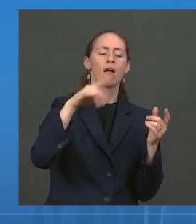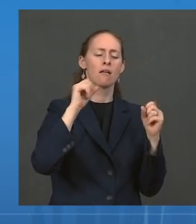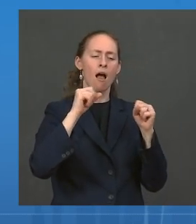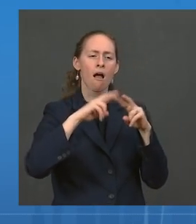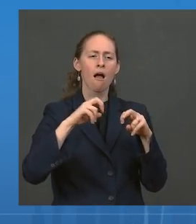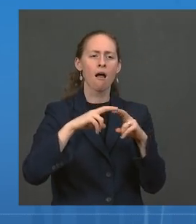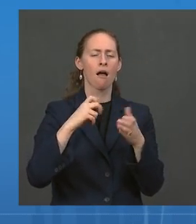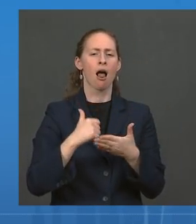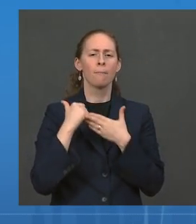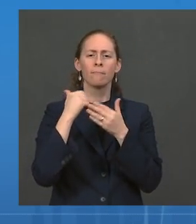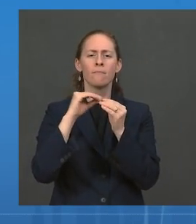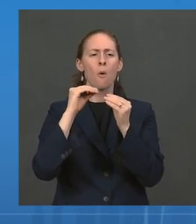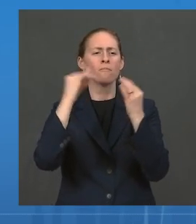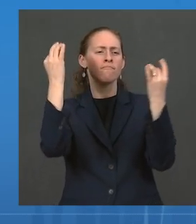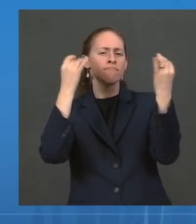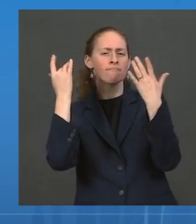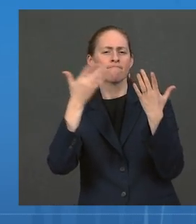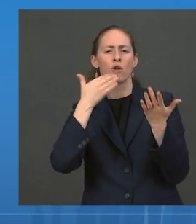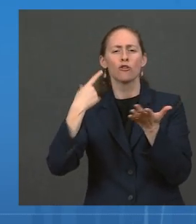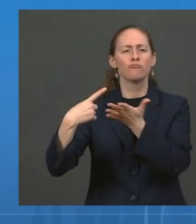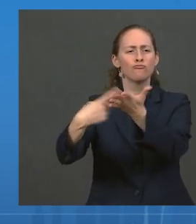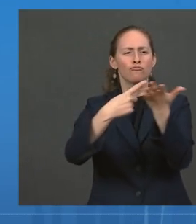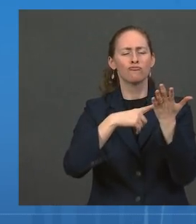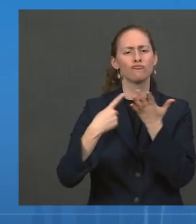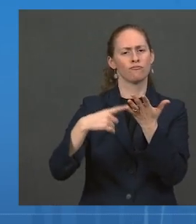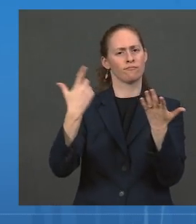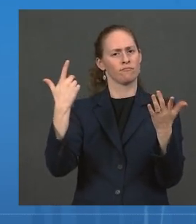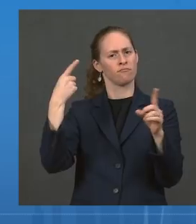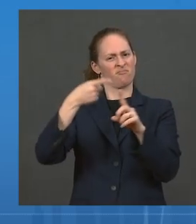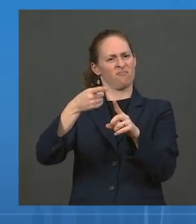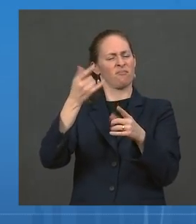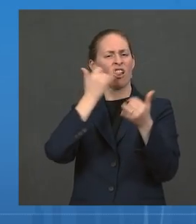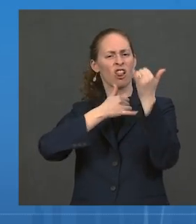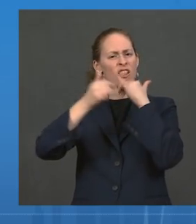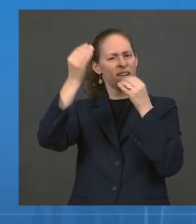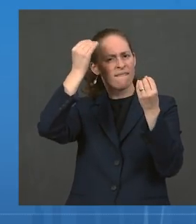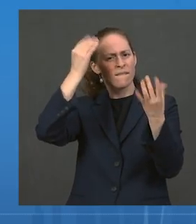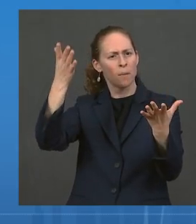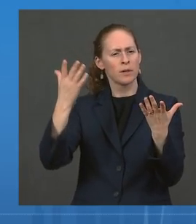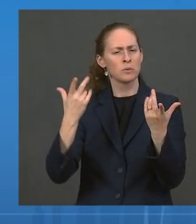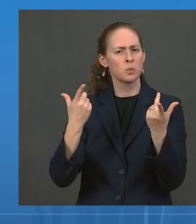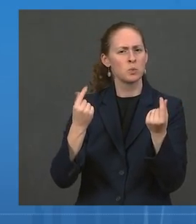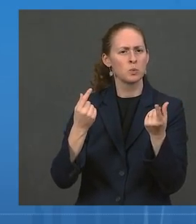about health misinformation. This is something, in fact, which might come in handy around the dinner table this Thanksgiving.